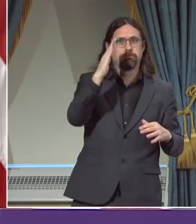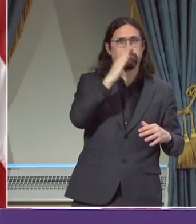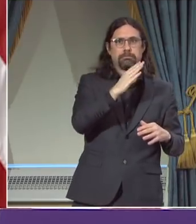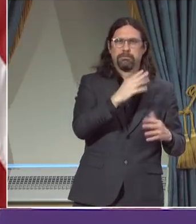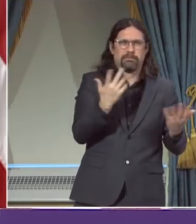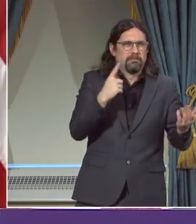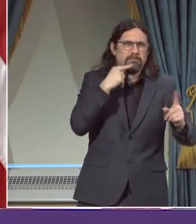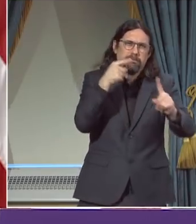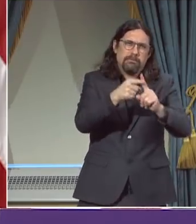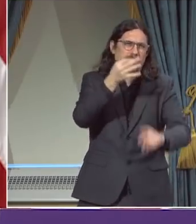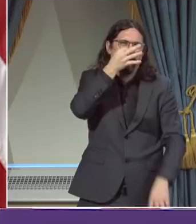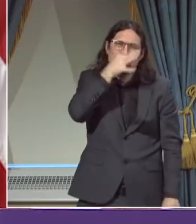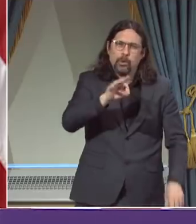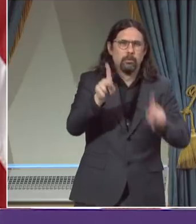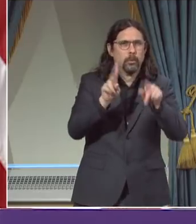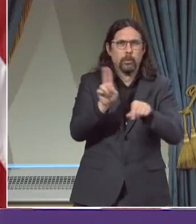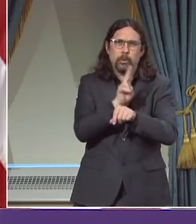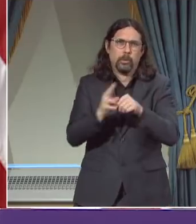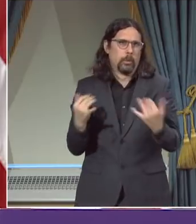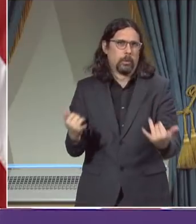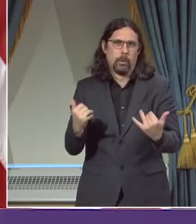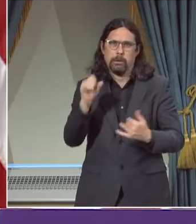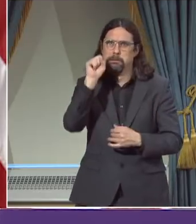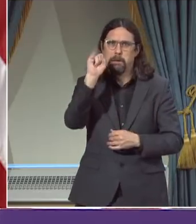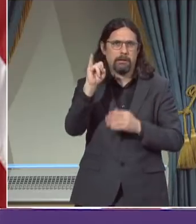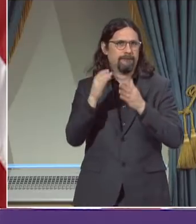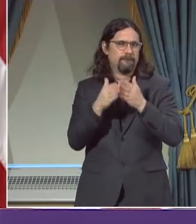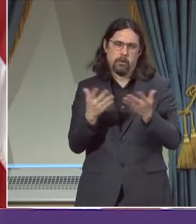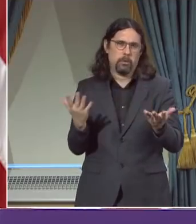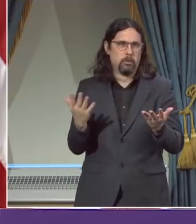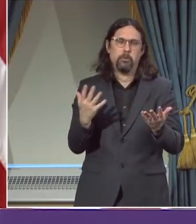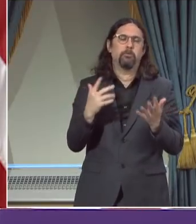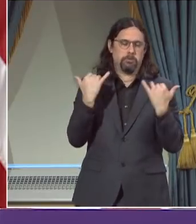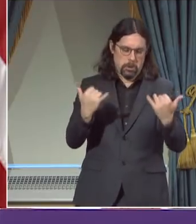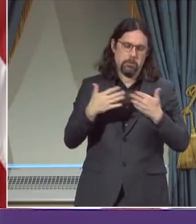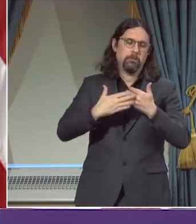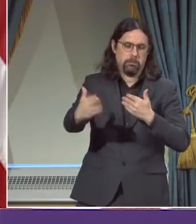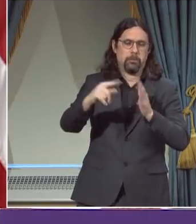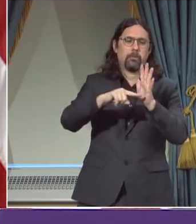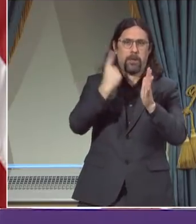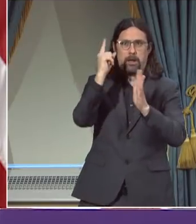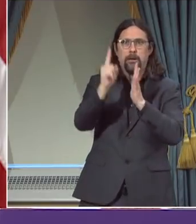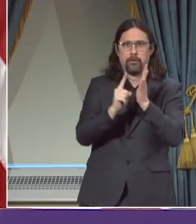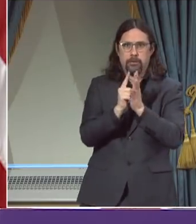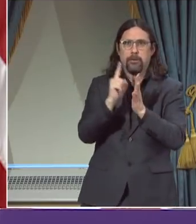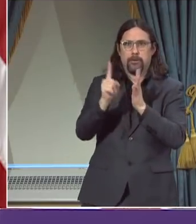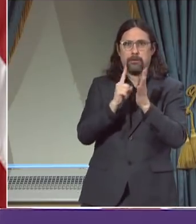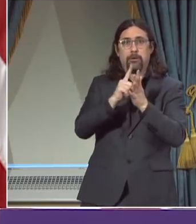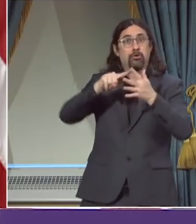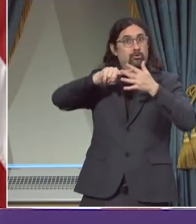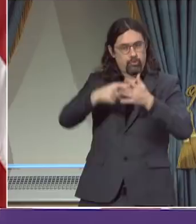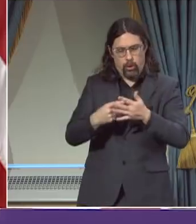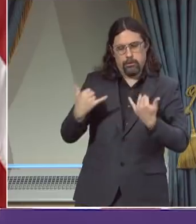THERE'S SO FEW PEOPLE USI TNGHE FERRY NOW COMPARED TO WHAT WE NORMALLY HAVE THAT WE HAD TO MAKE THIS MOVE. IT'LL GO INTO